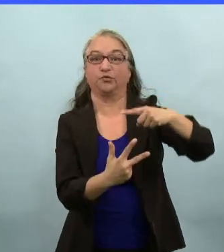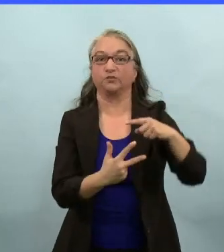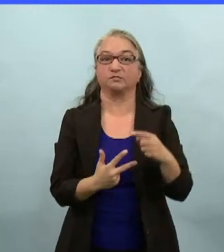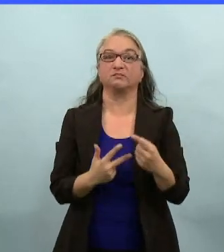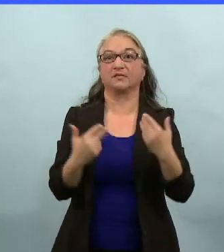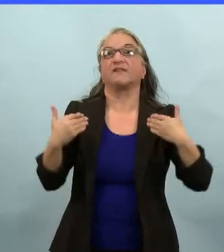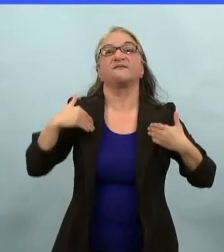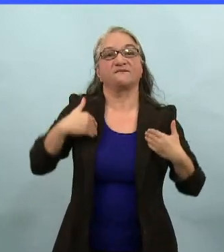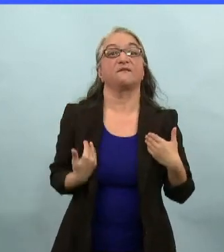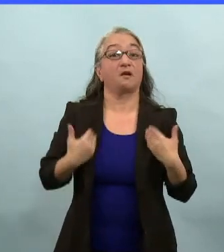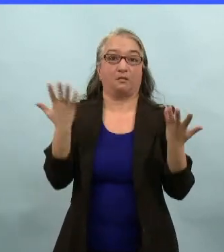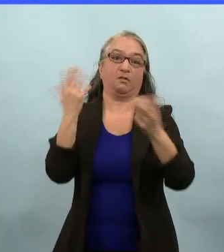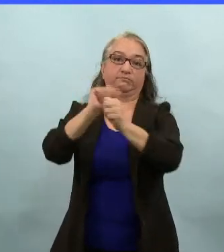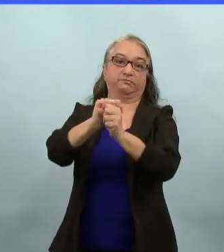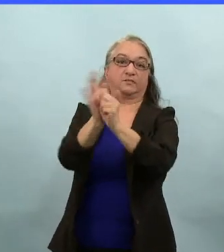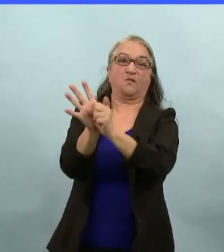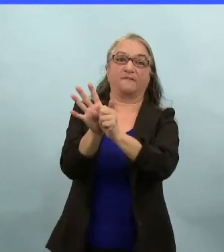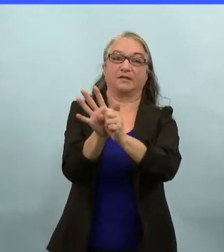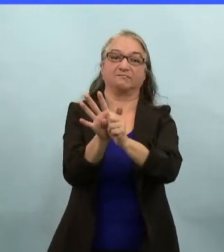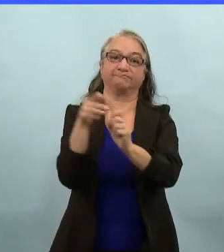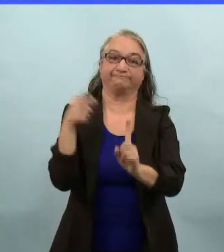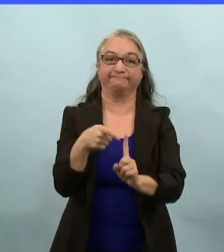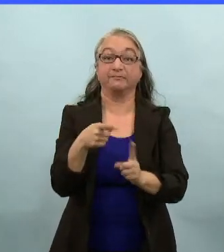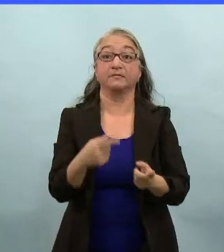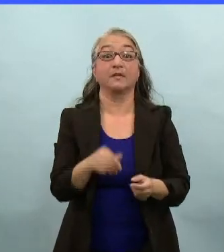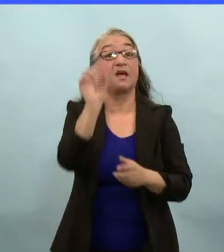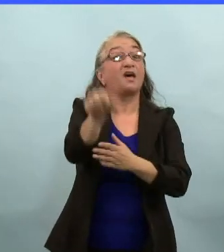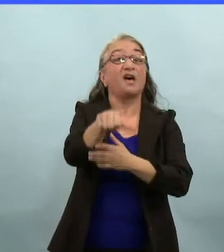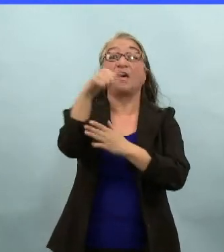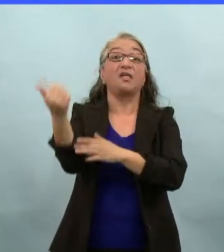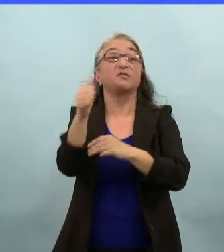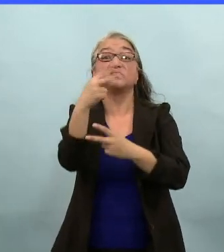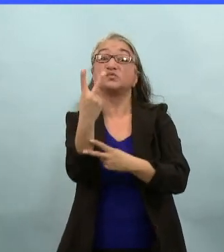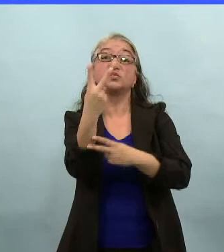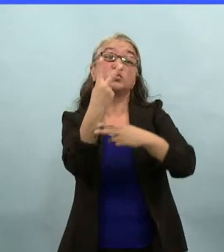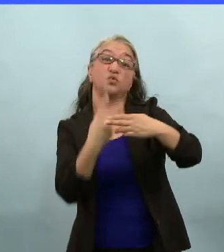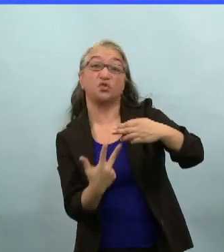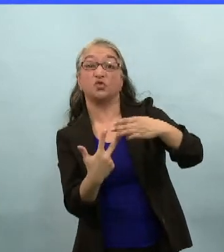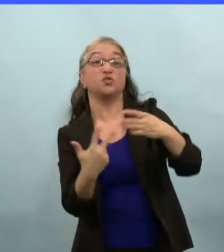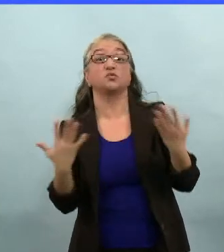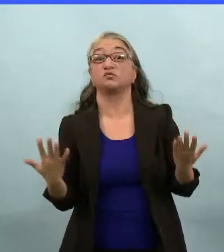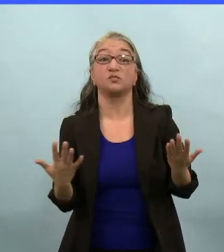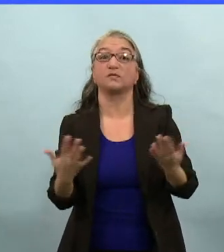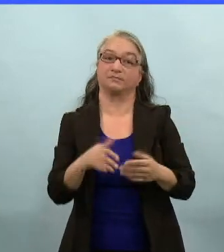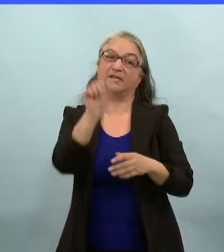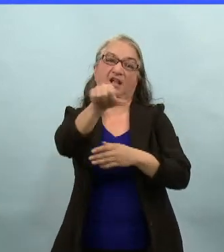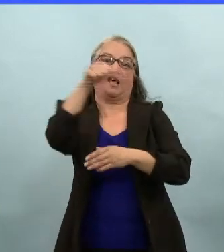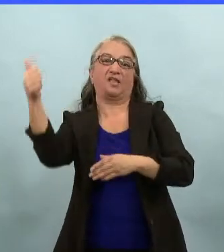two-thirds are being hospitalized for another medical reason but happen to be coveted positive